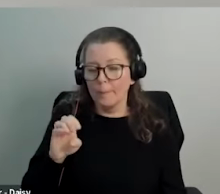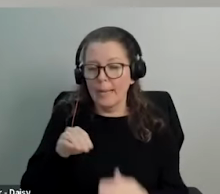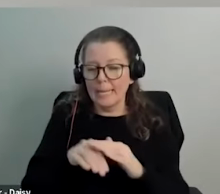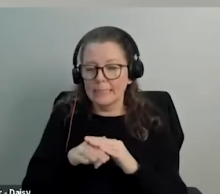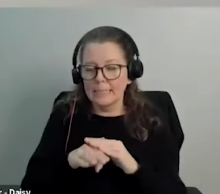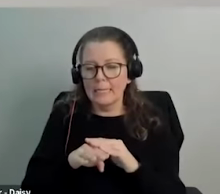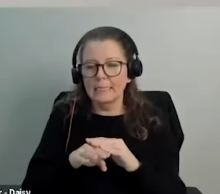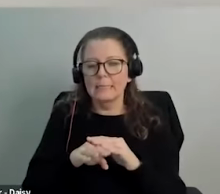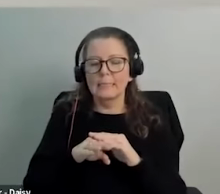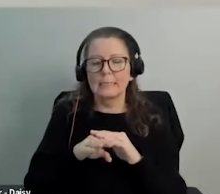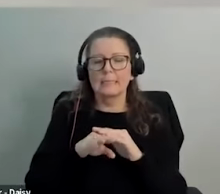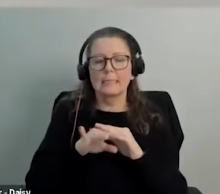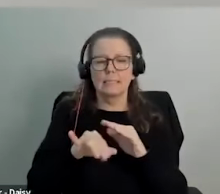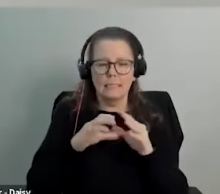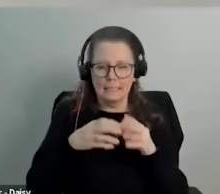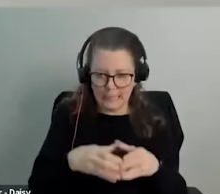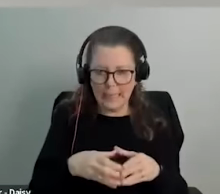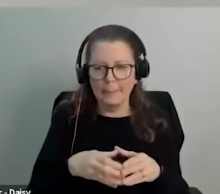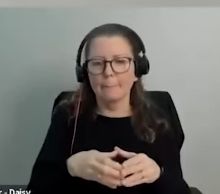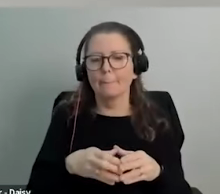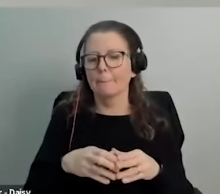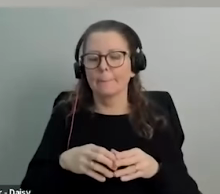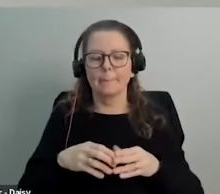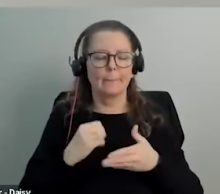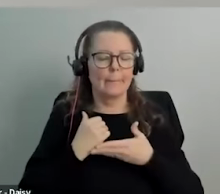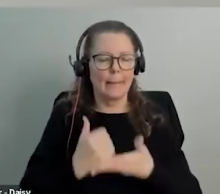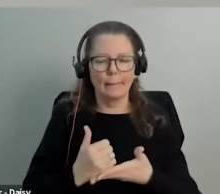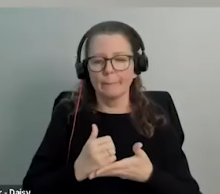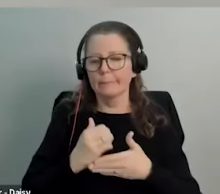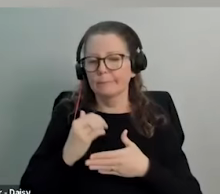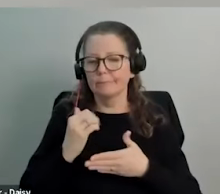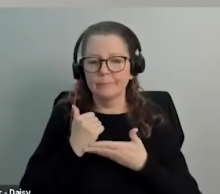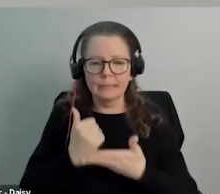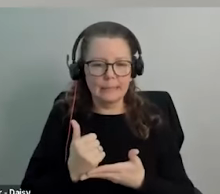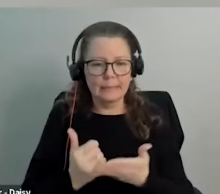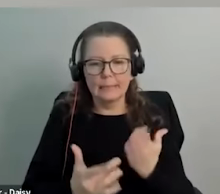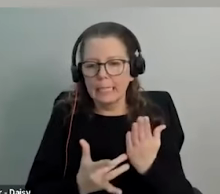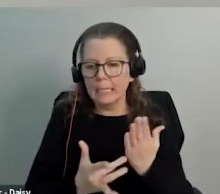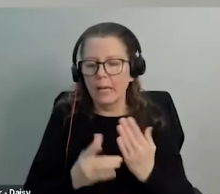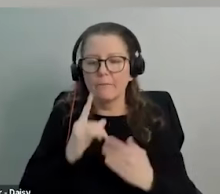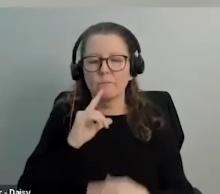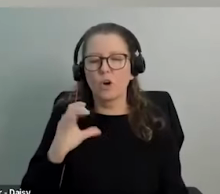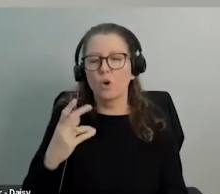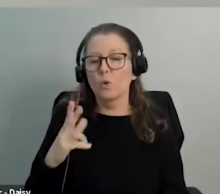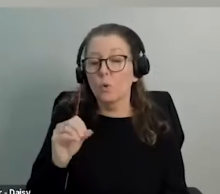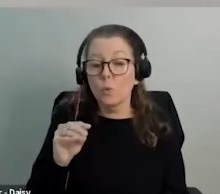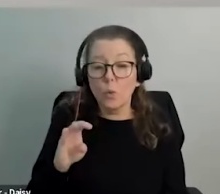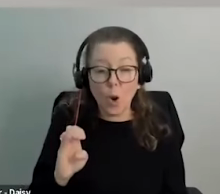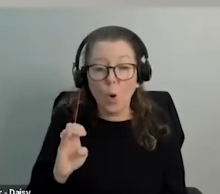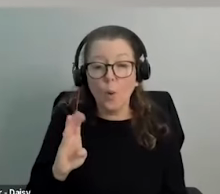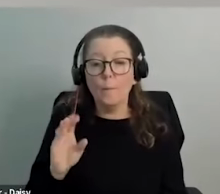and just really building out the assistive technologies, built into Chromebooks, and the different features in the Chrome browser, making them work